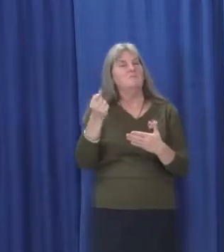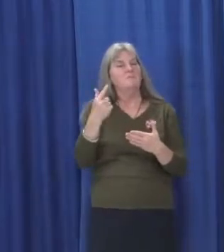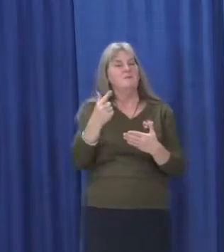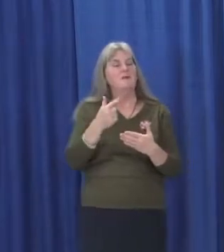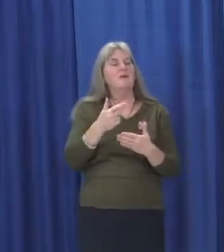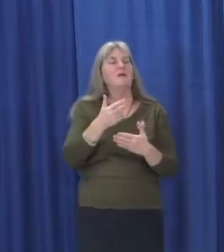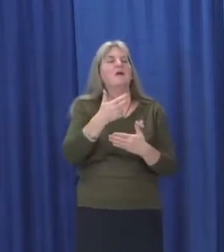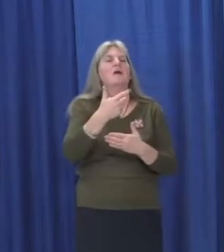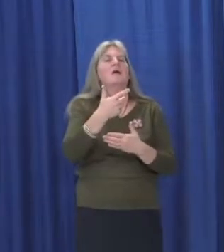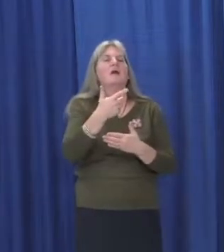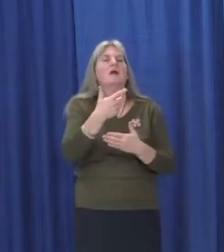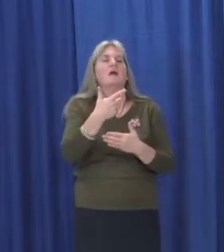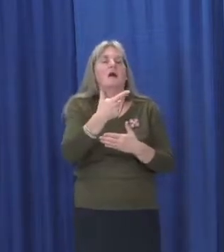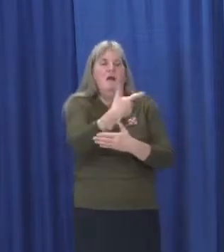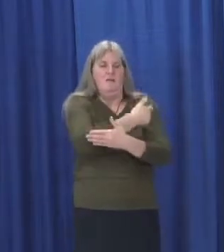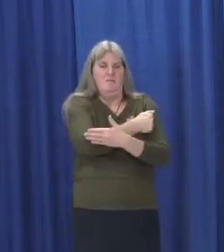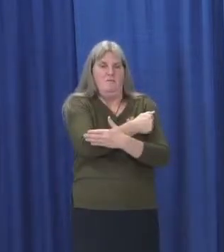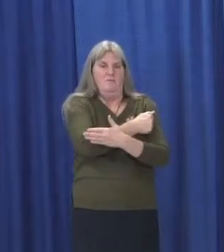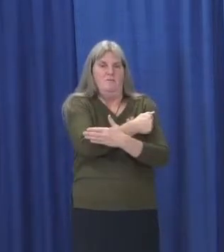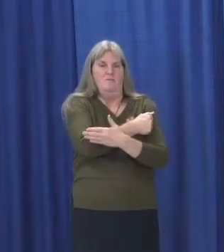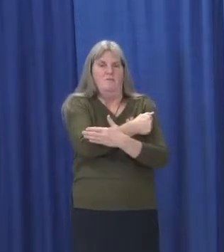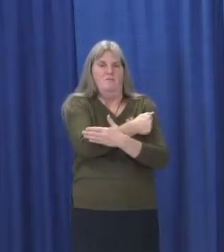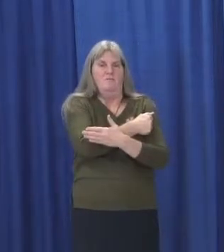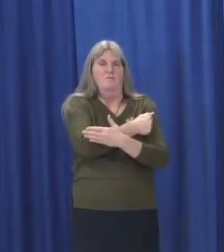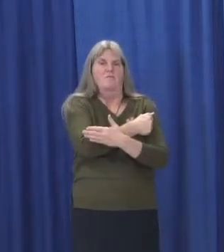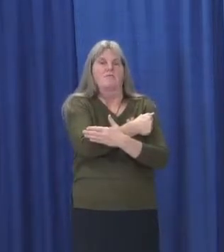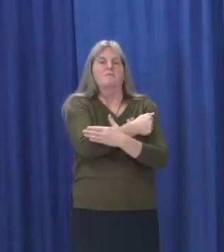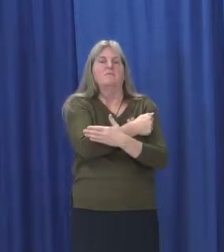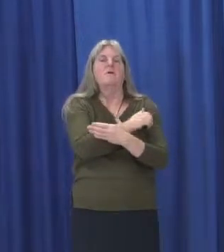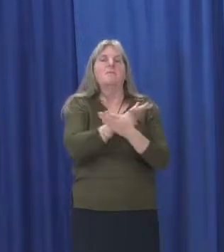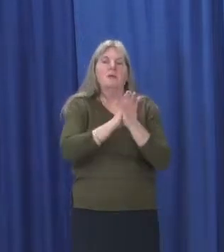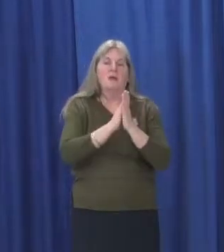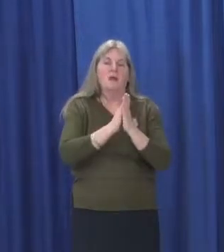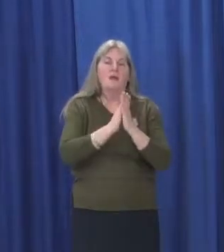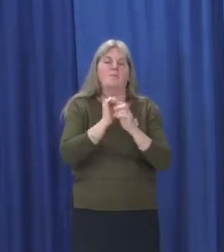immunity wanes for infection,